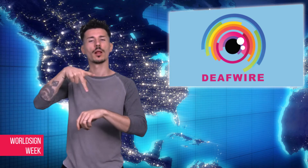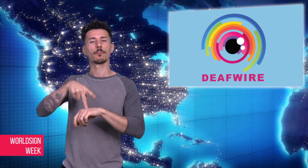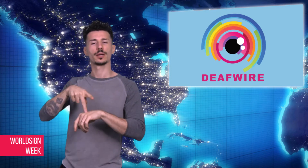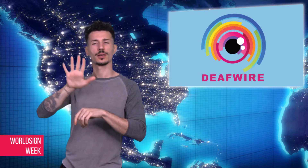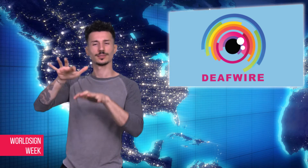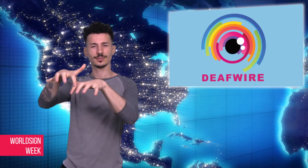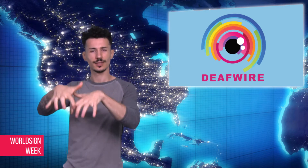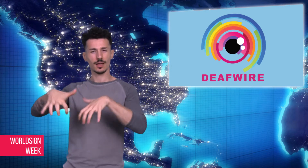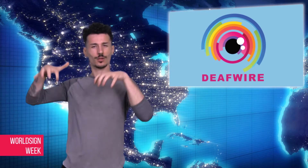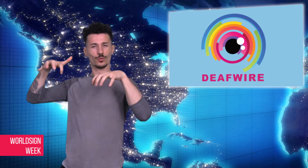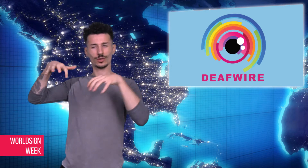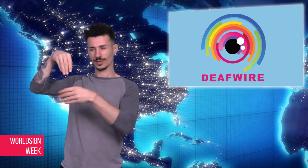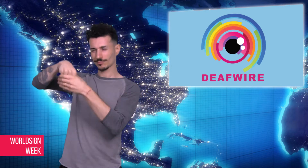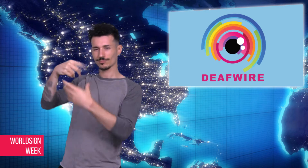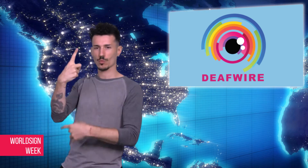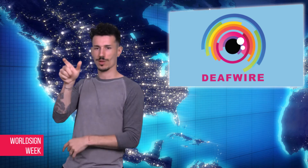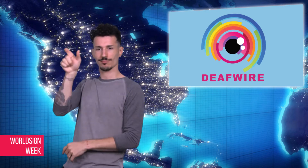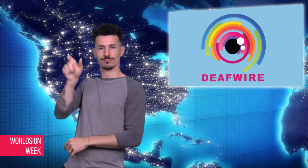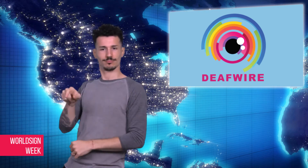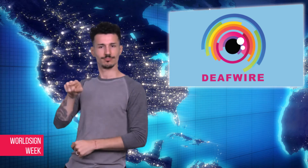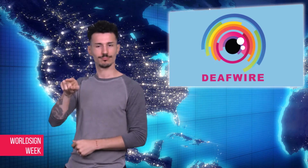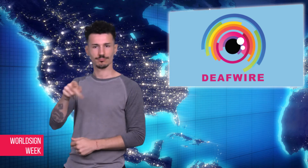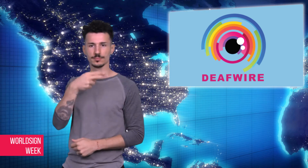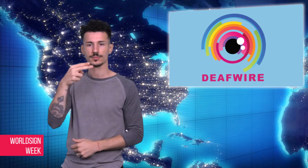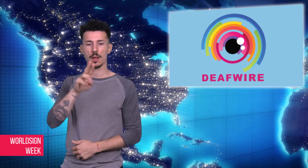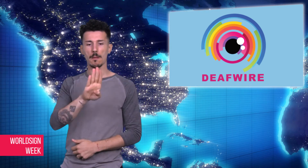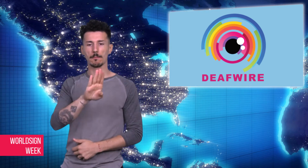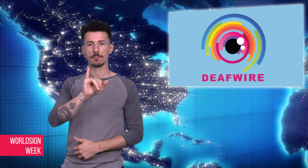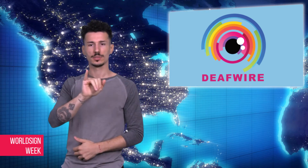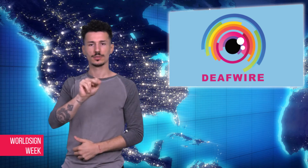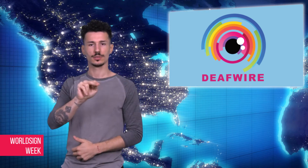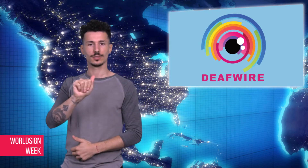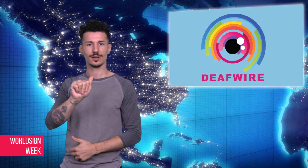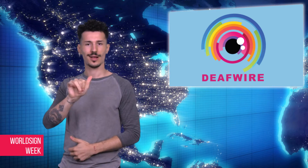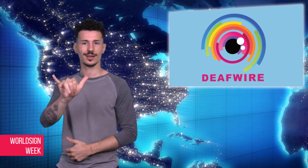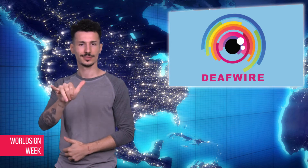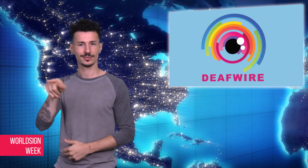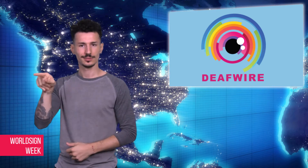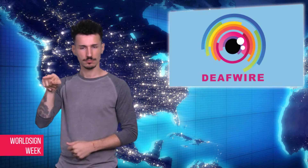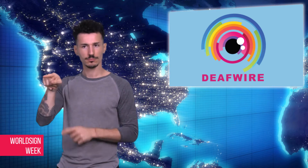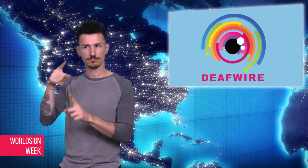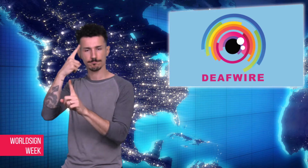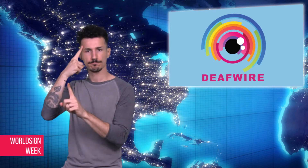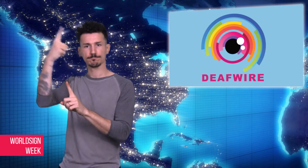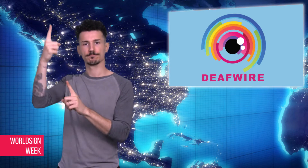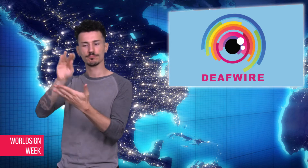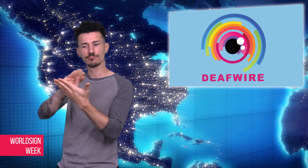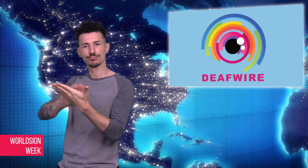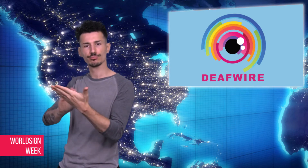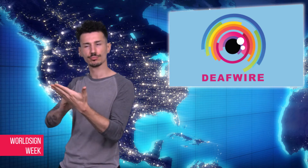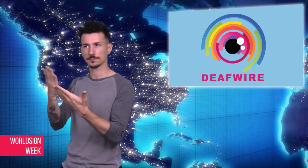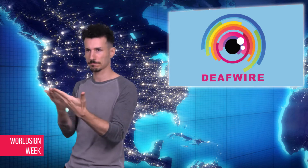uproars. Philippine Senator Binay, who authored a bill recognizing the